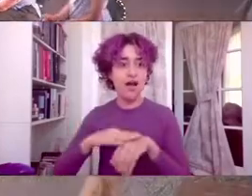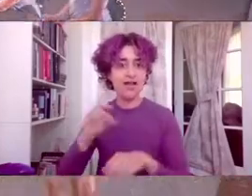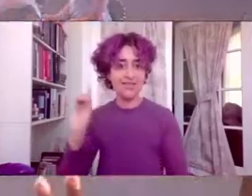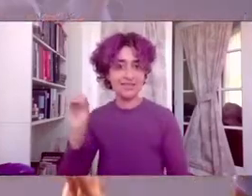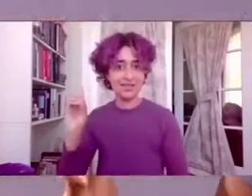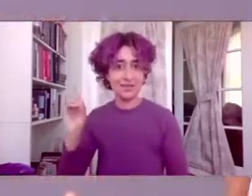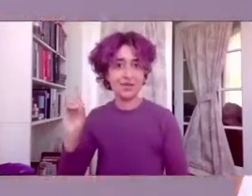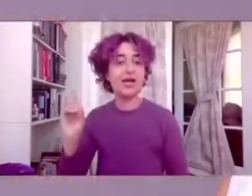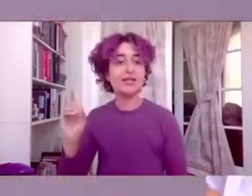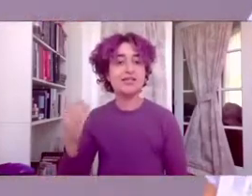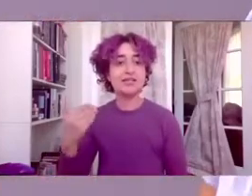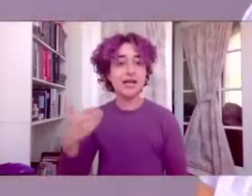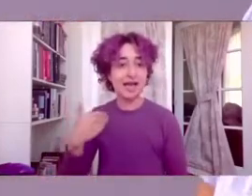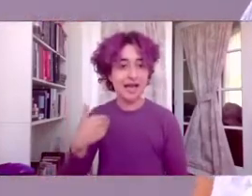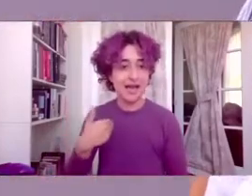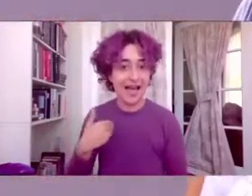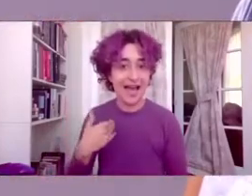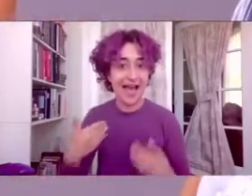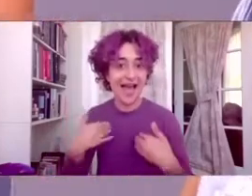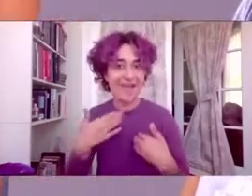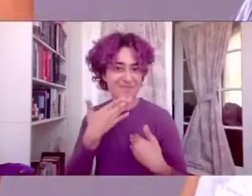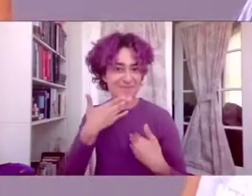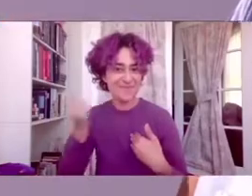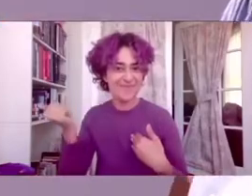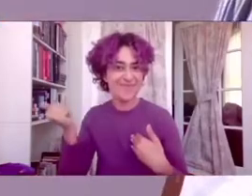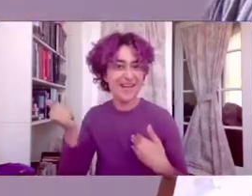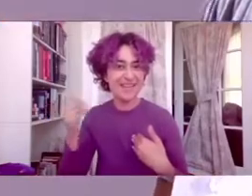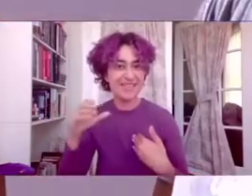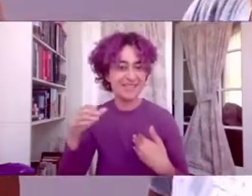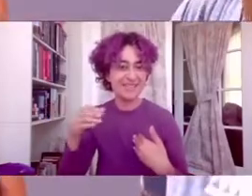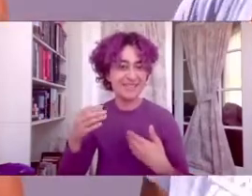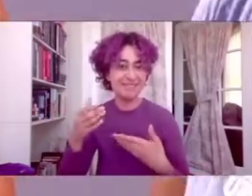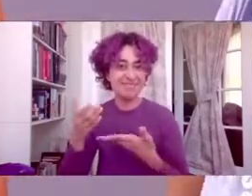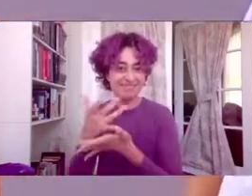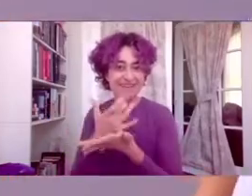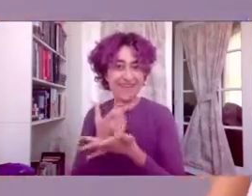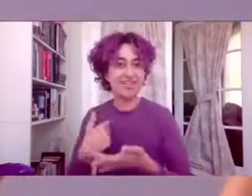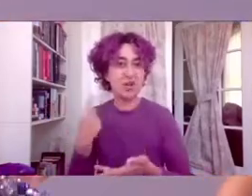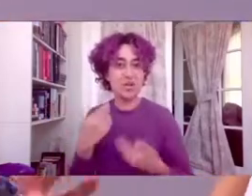And I got the premium package. So, I only got the good stuff 'cause I'm picky.